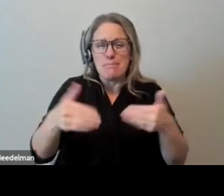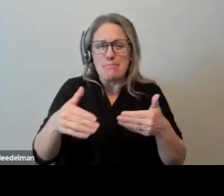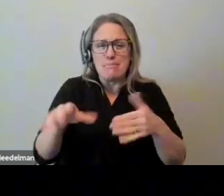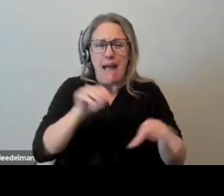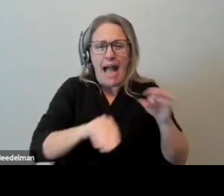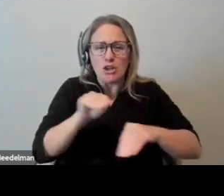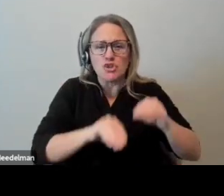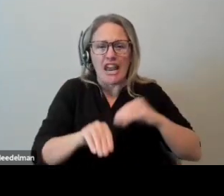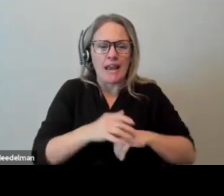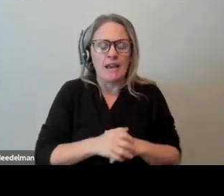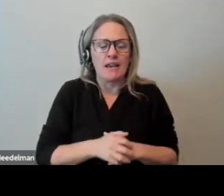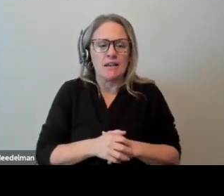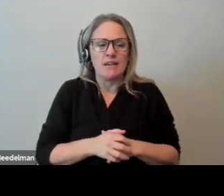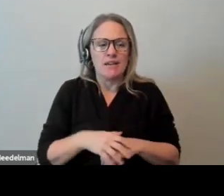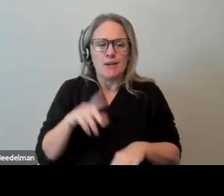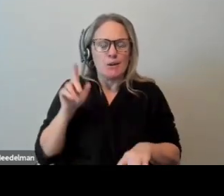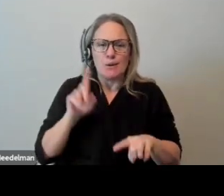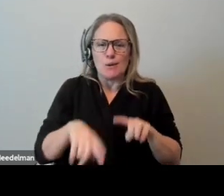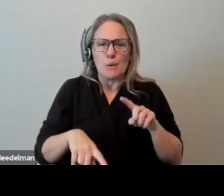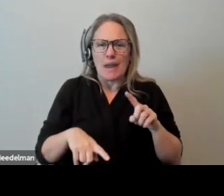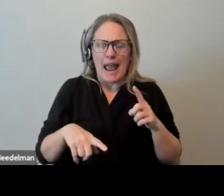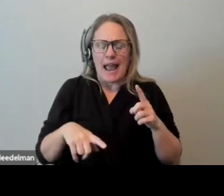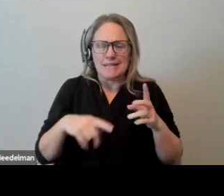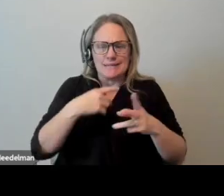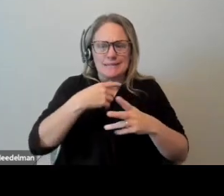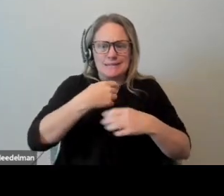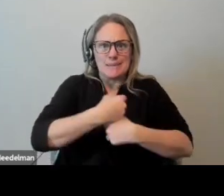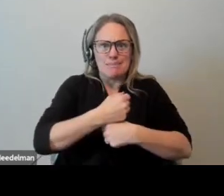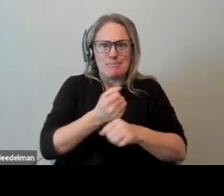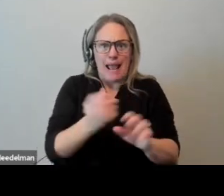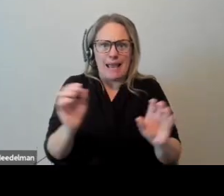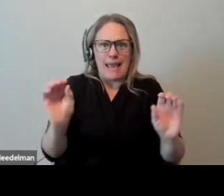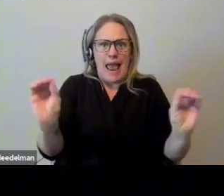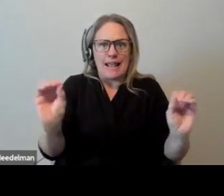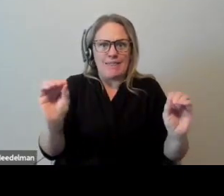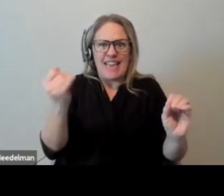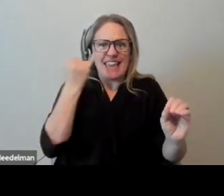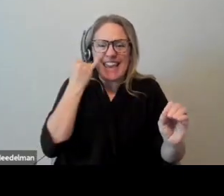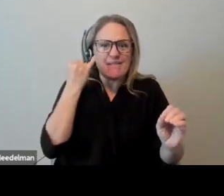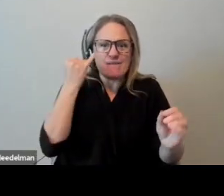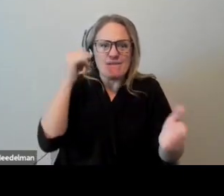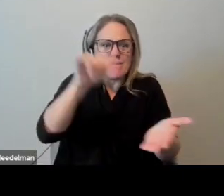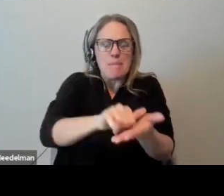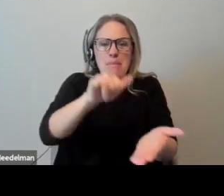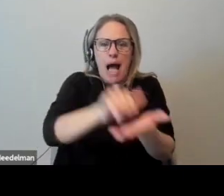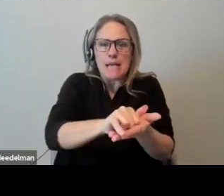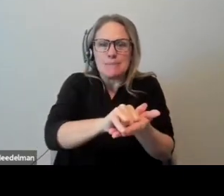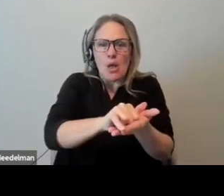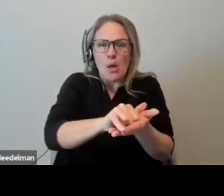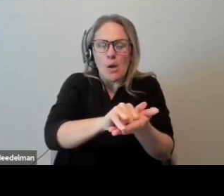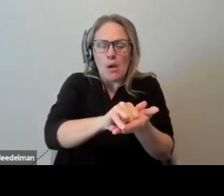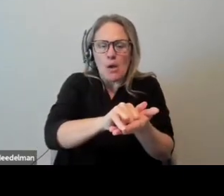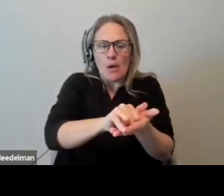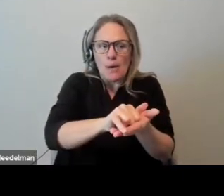You can't produce anything if it's hard or impossible for the intended customer to be able